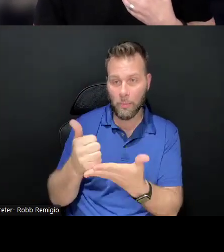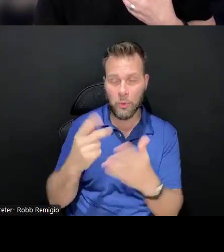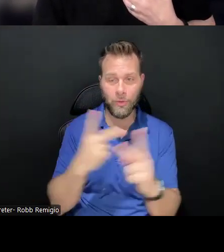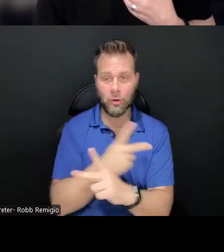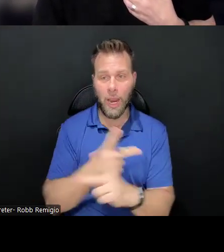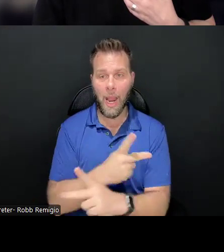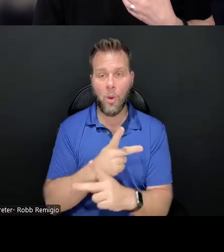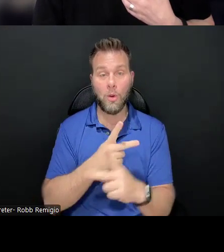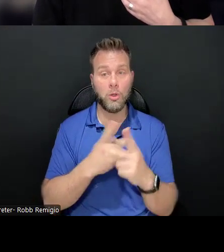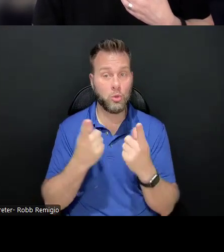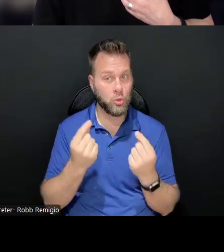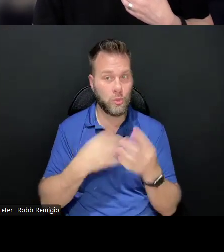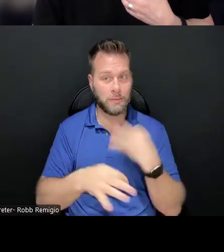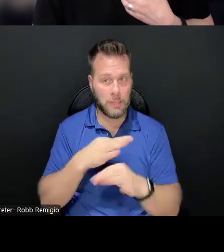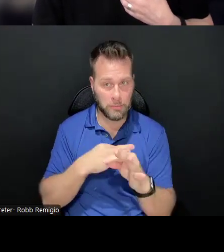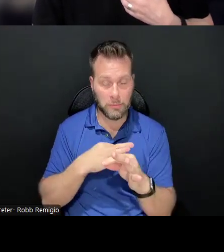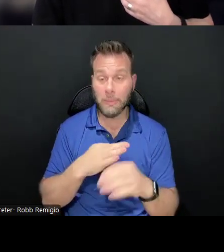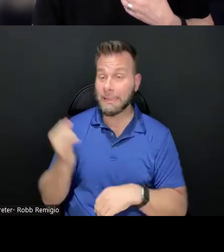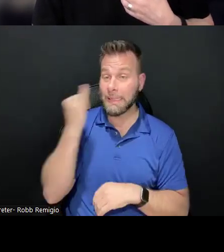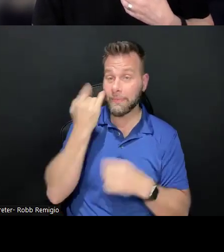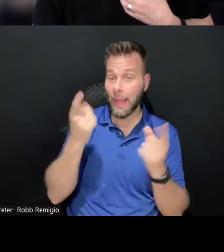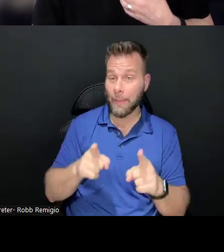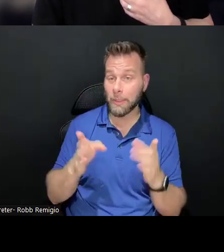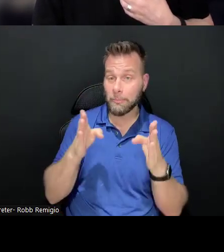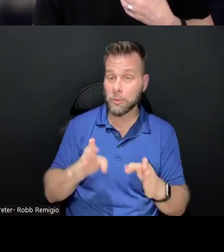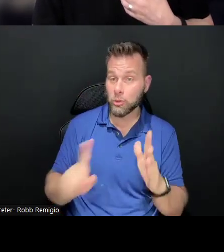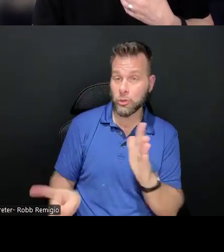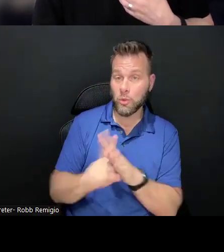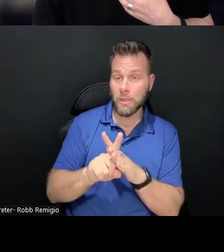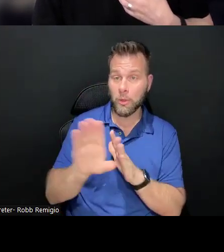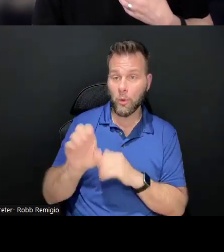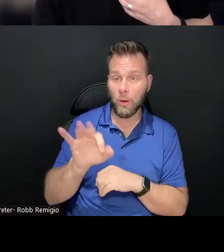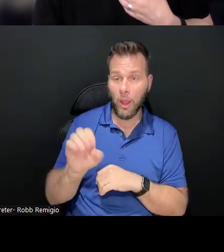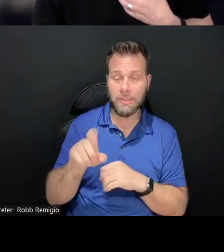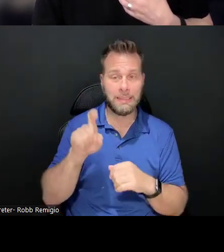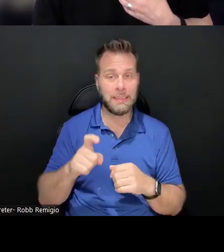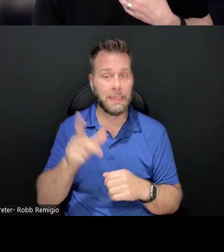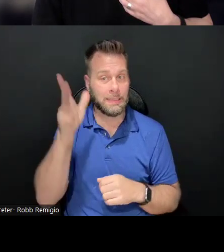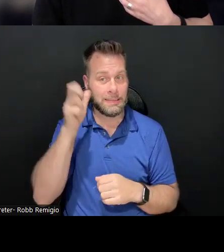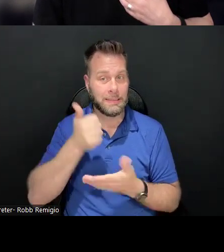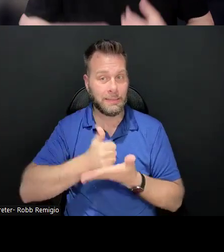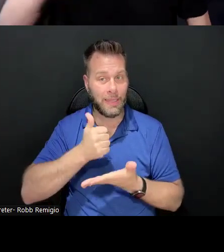I will help you to think about what you should be doing. But for example, somebody shows up and wants to use an